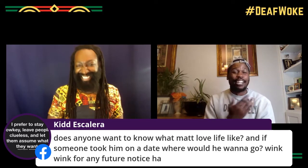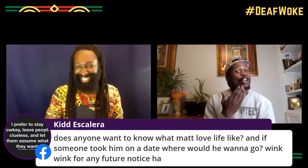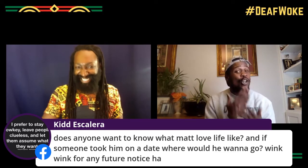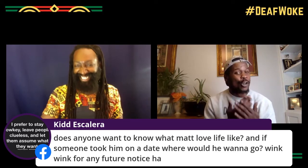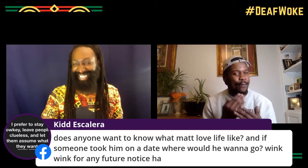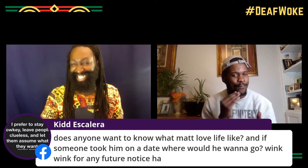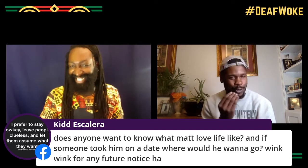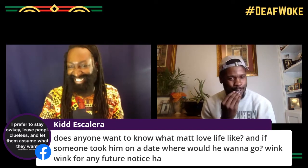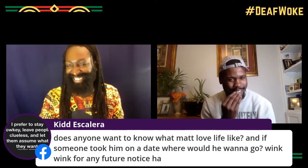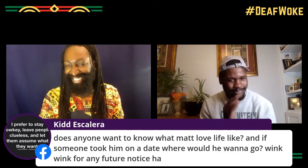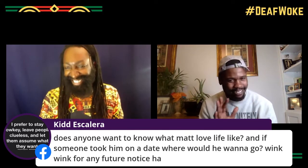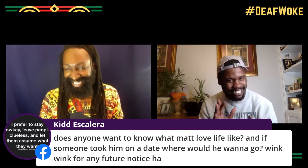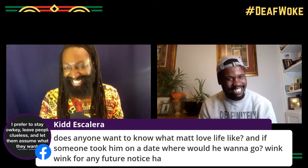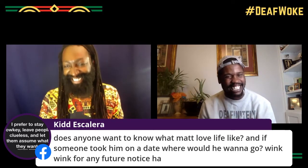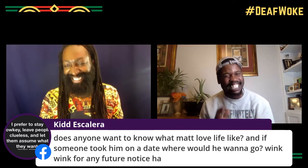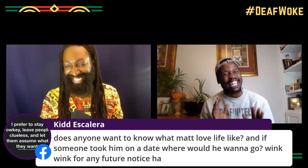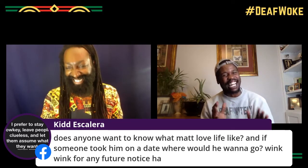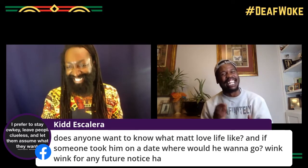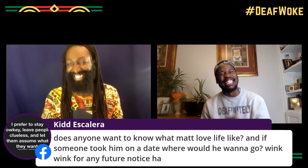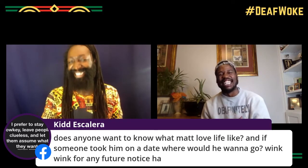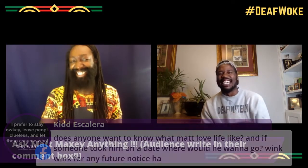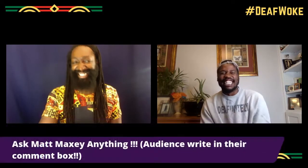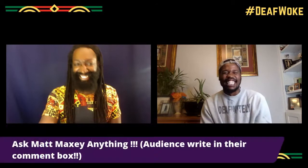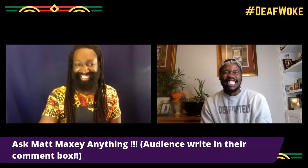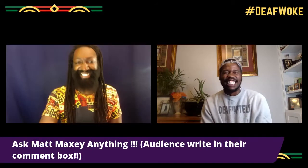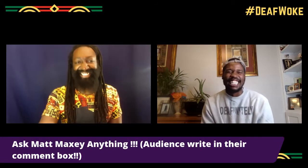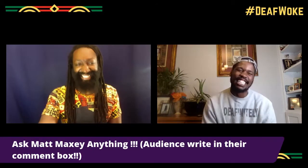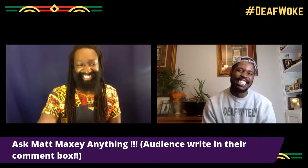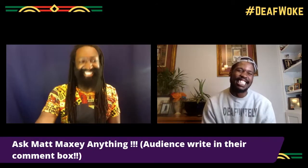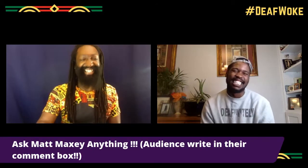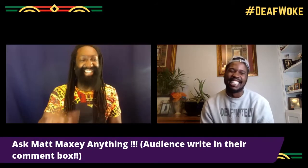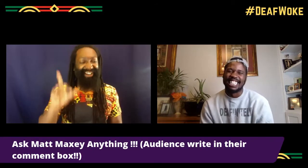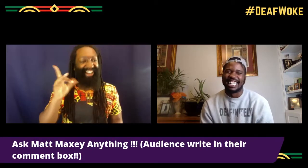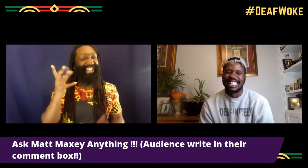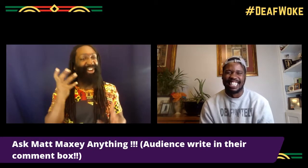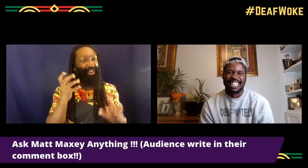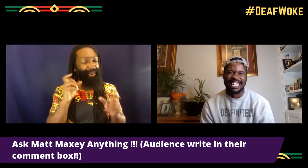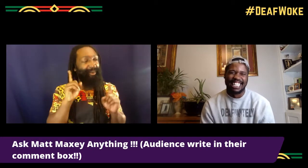Always. That's how you get the more heart, food.